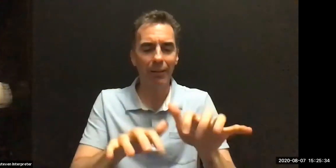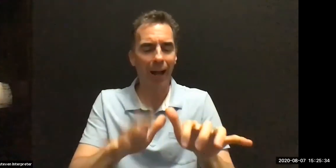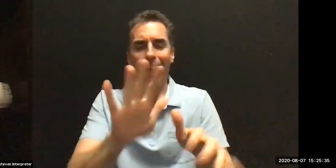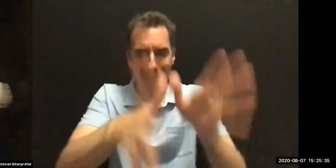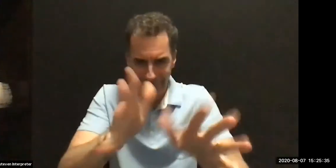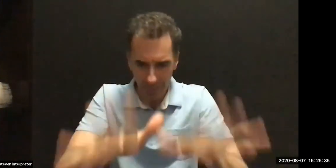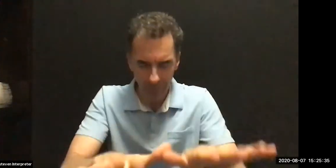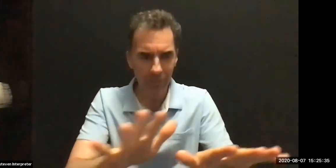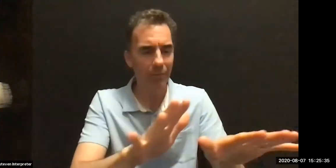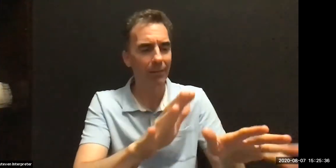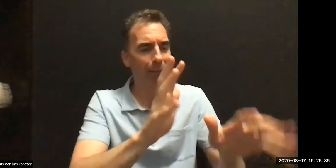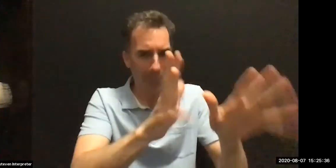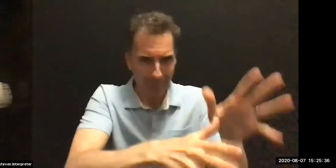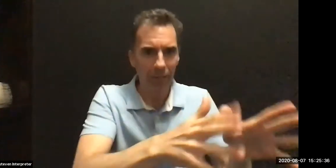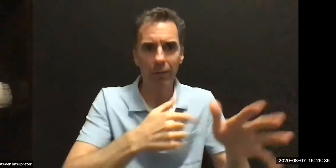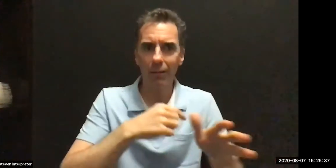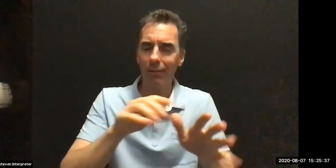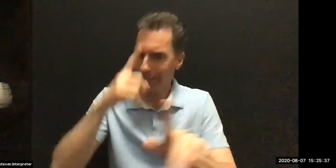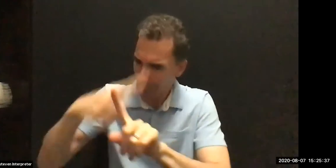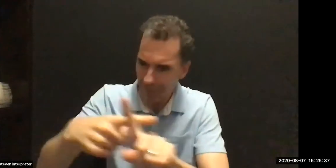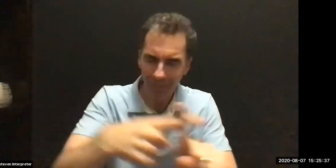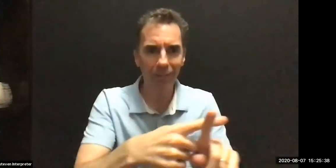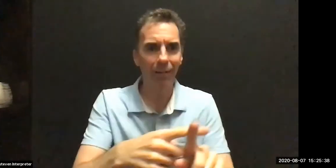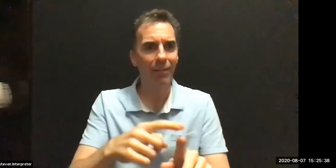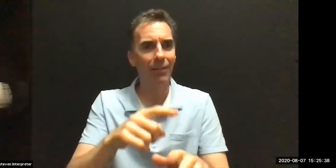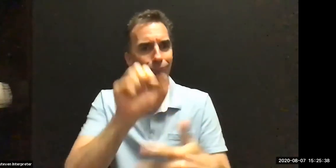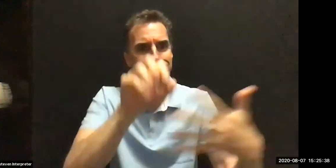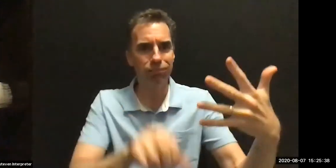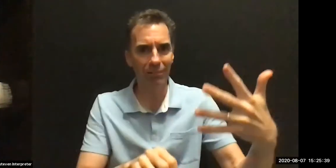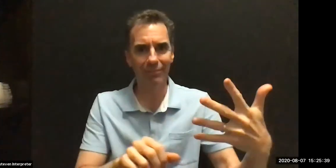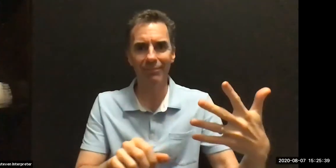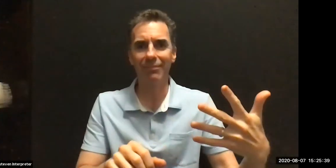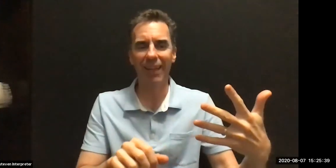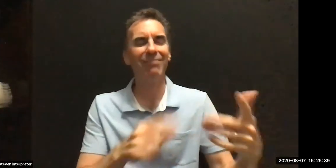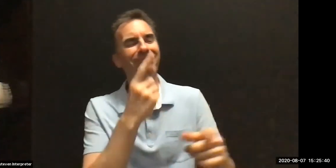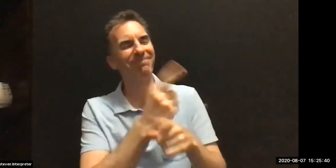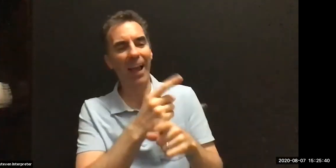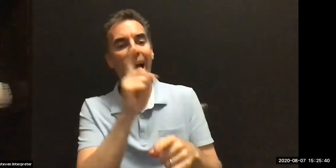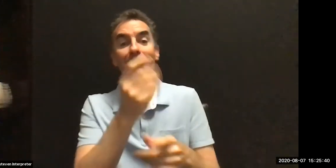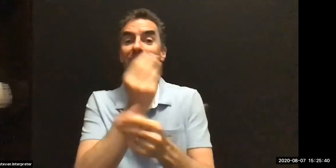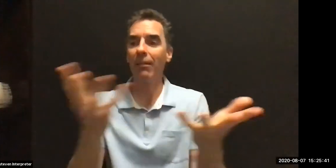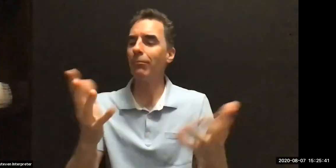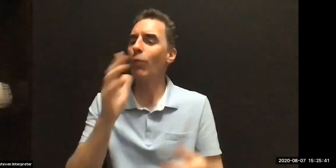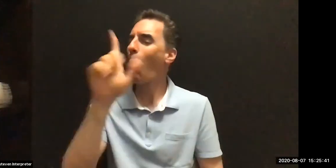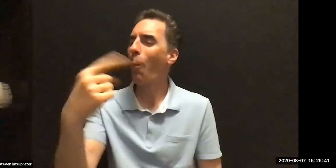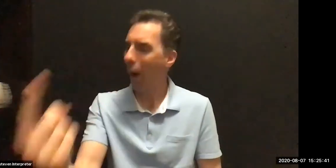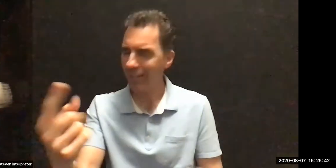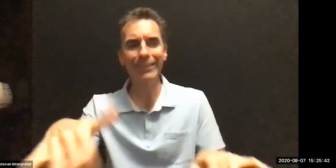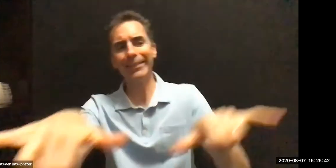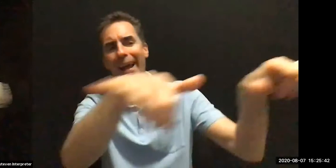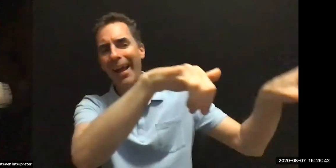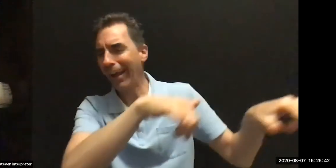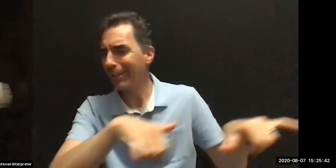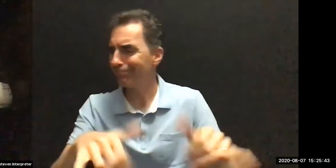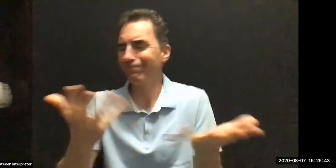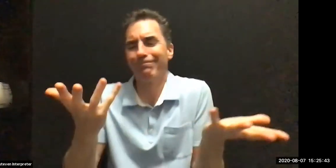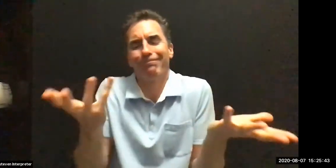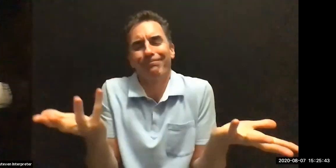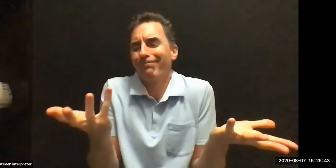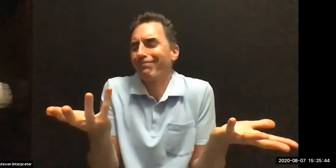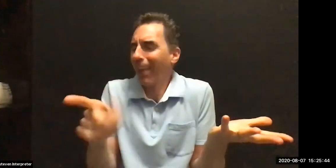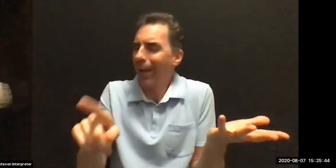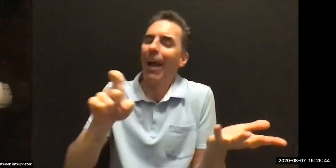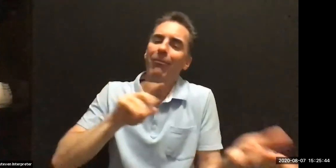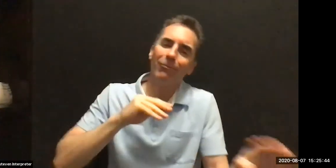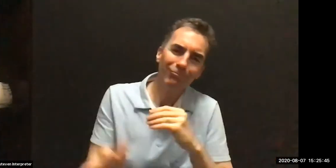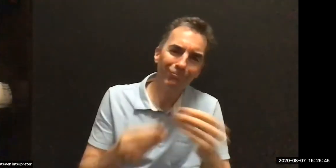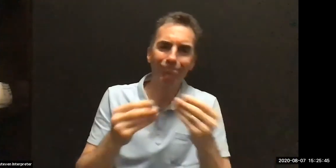Channelle Charest: Yeah, yeah, the reminder of, like, you're not the only one. We're all going to get through it together like no one's expecting you to solve it right now. Like, yeah, it's